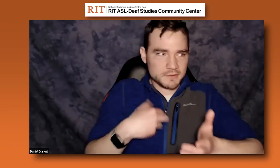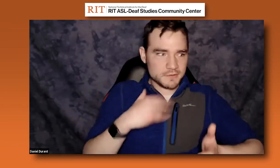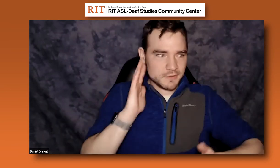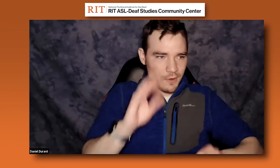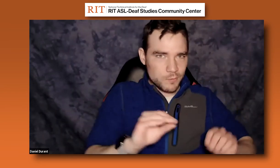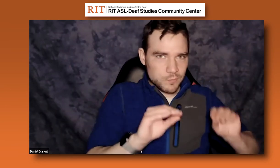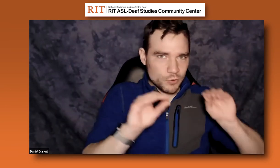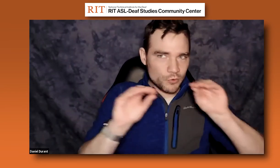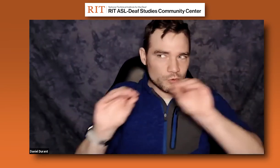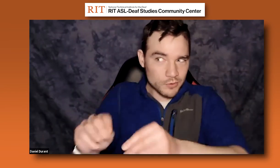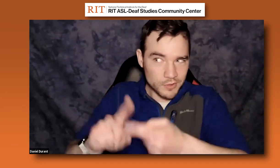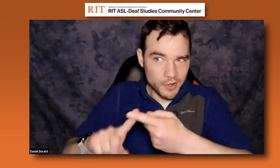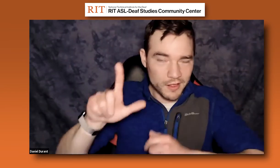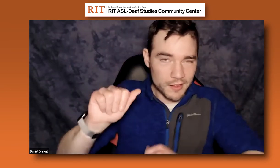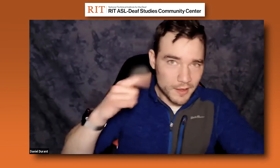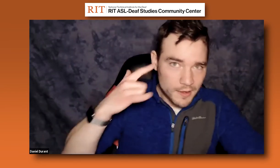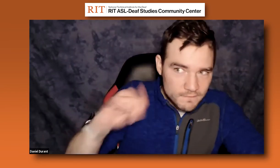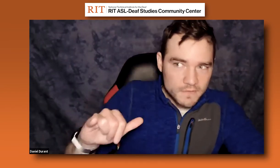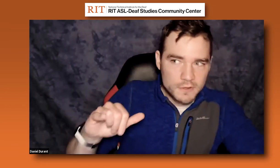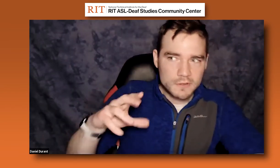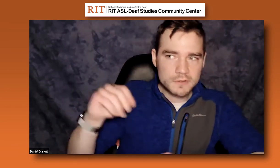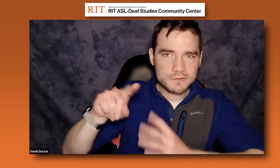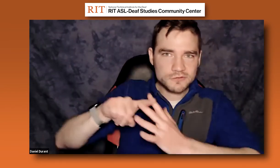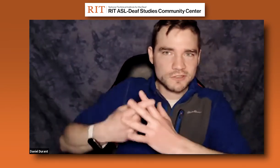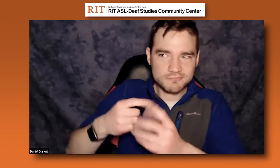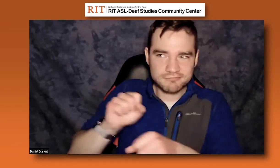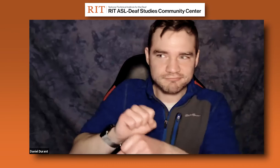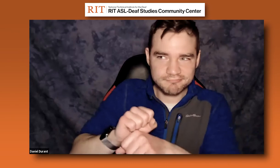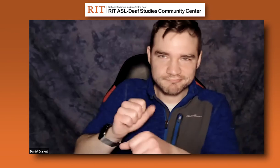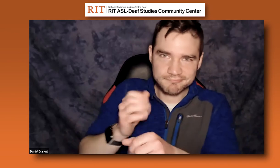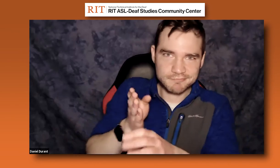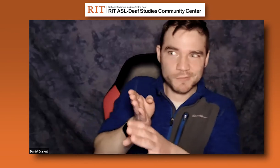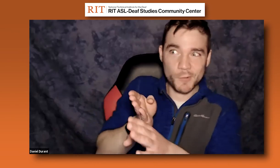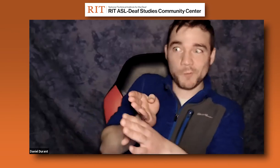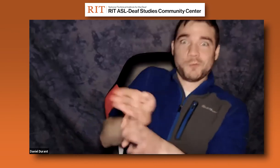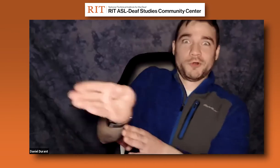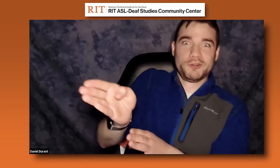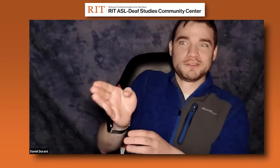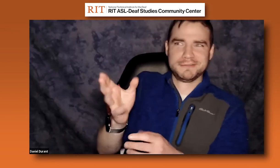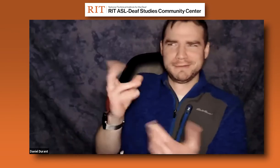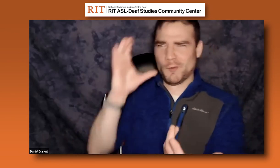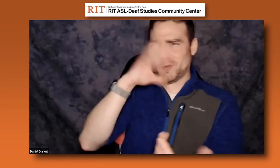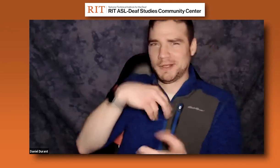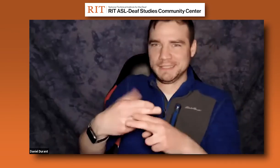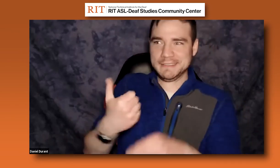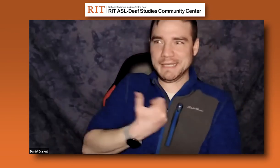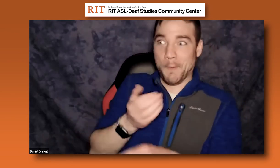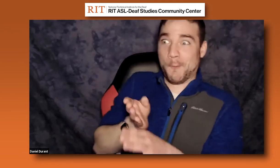I mean, that means I'm gonna have to move to L.A., to California, and start working in a professional theater.